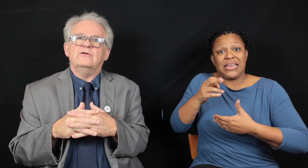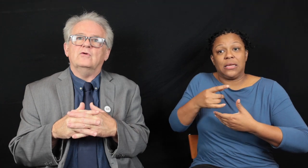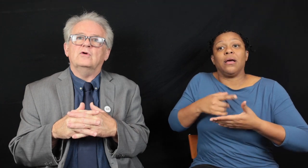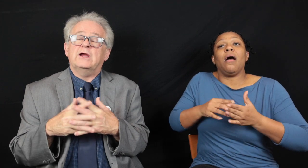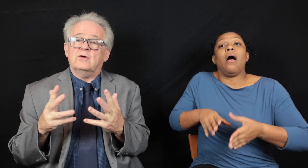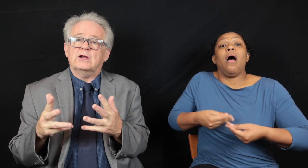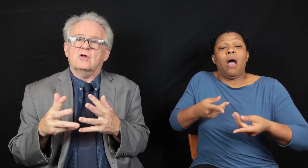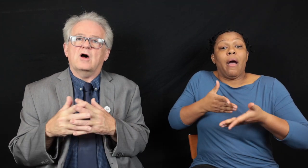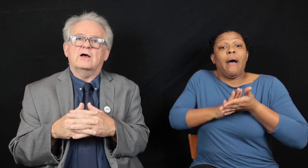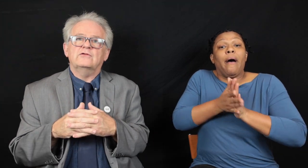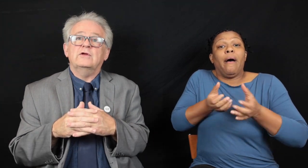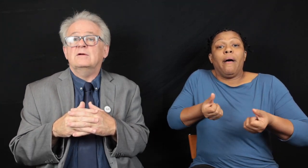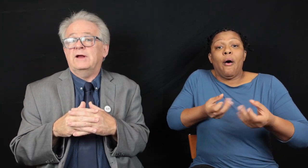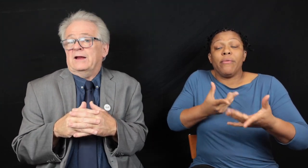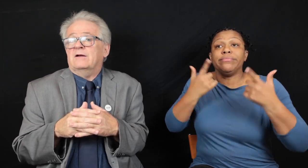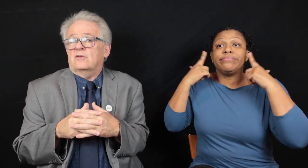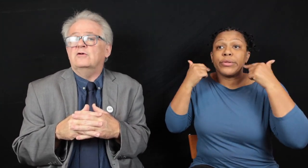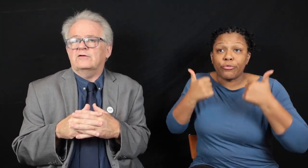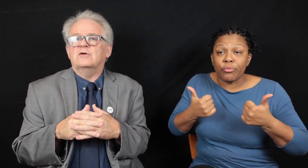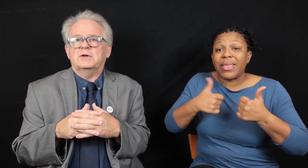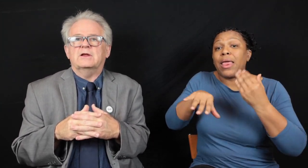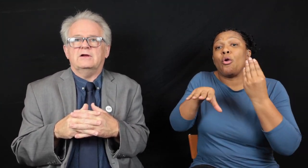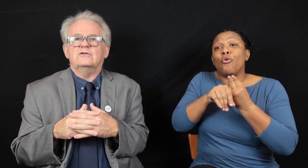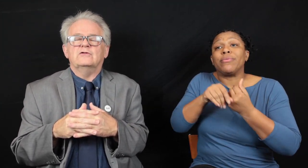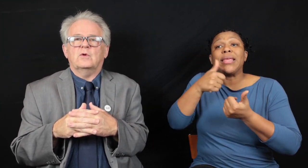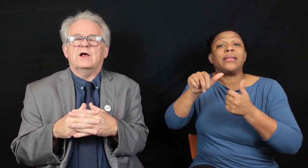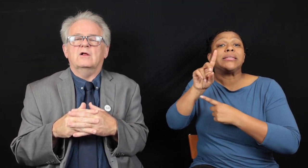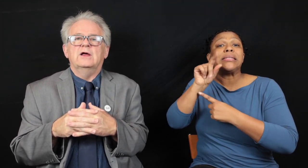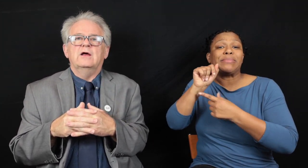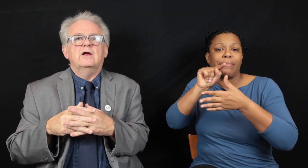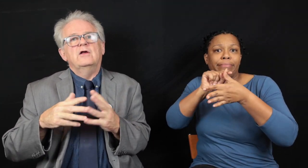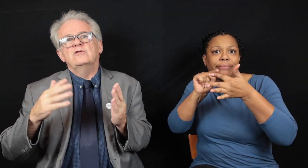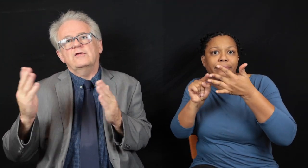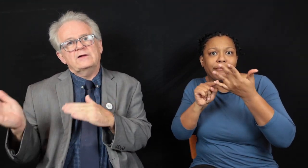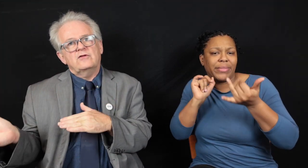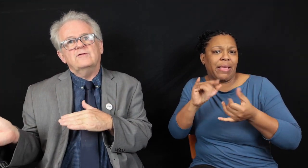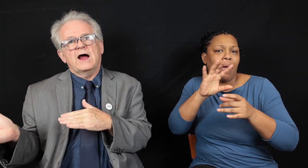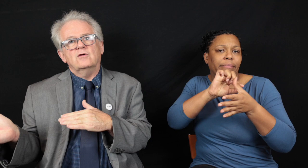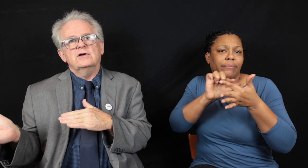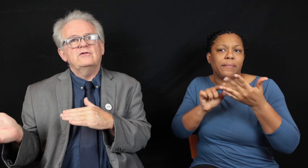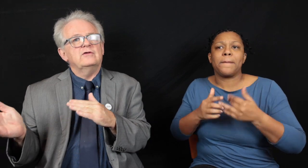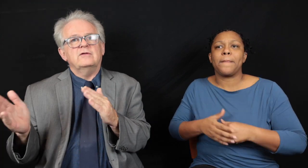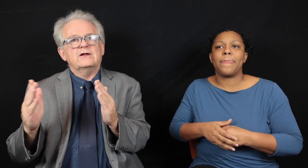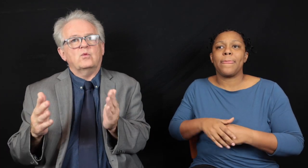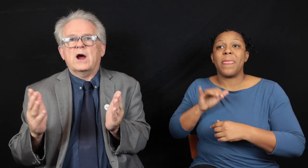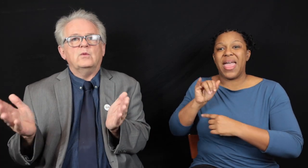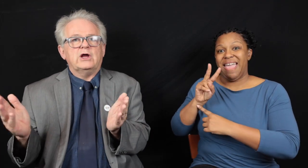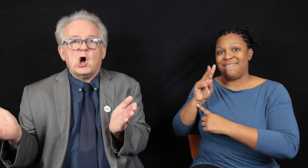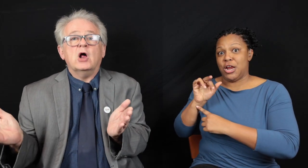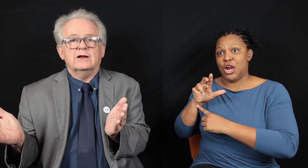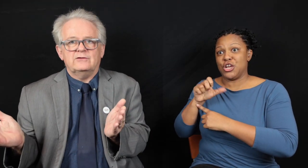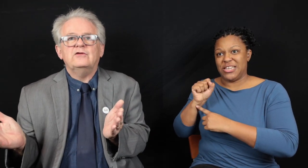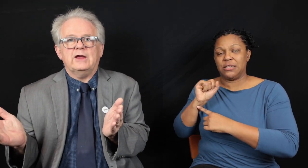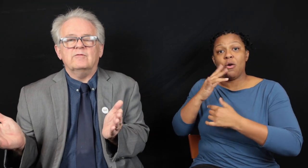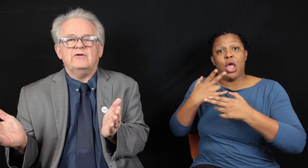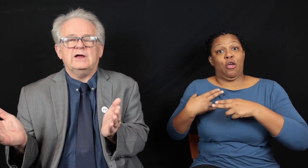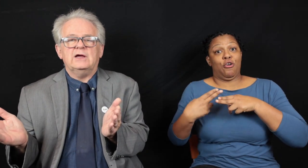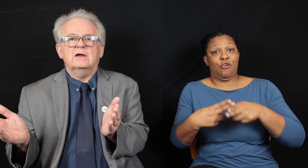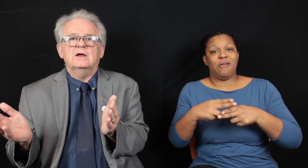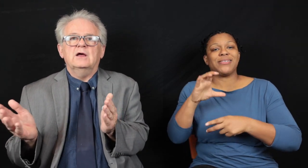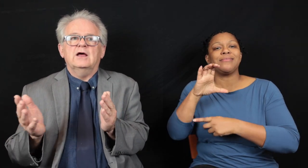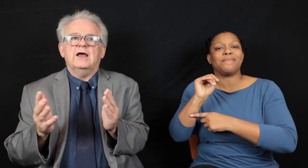to hearing loss and other disabilities as well. So that’s the virus, that why we call it CMV,